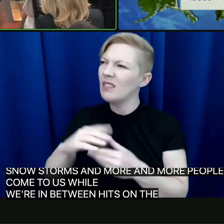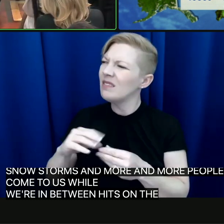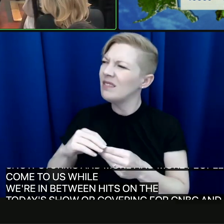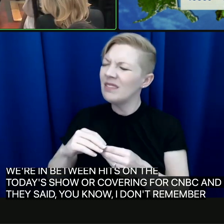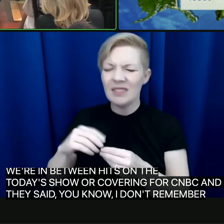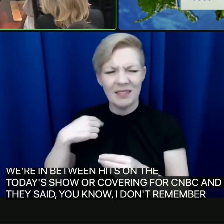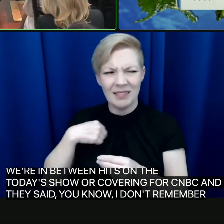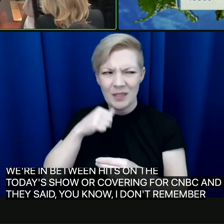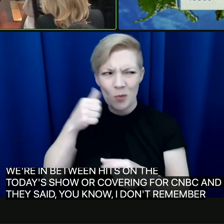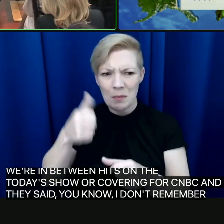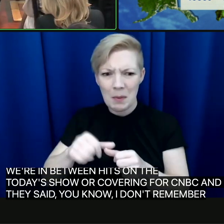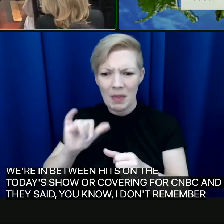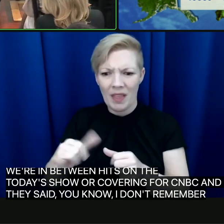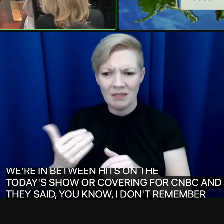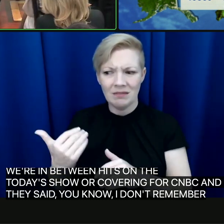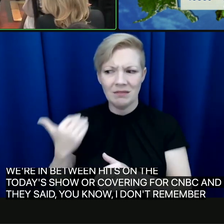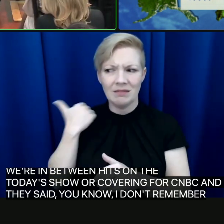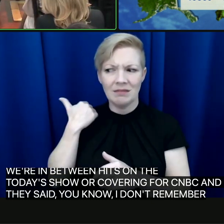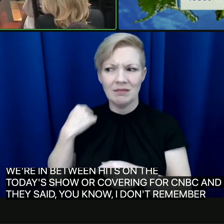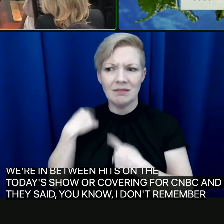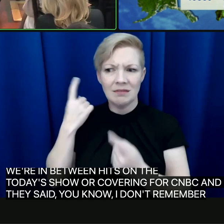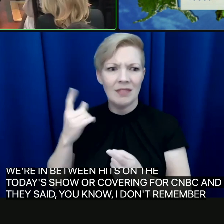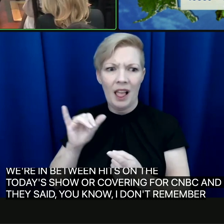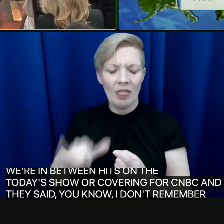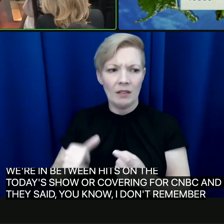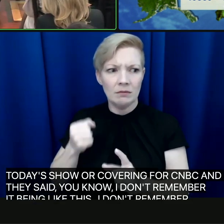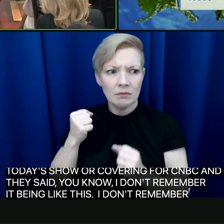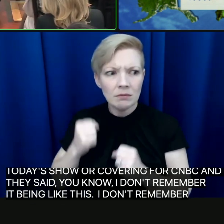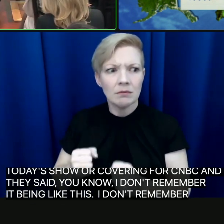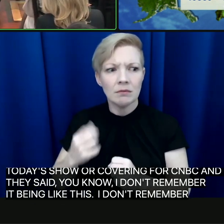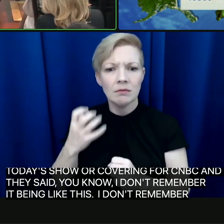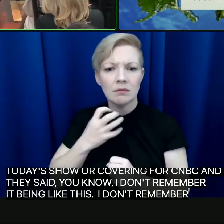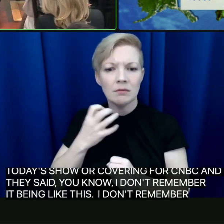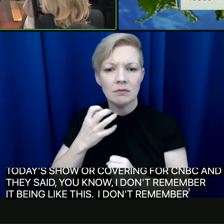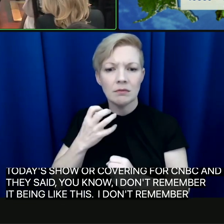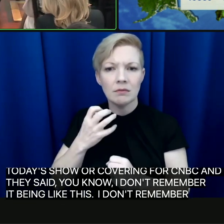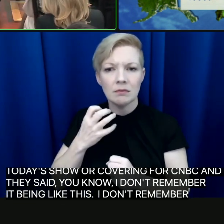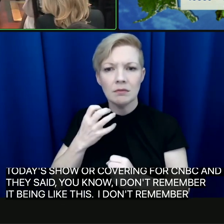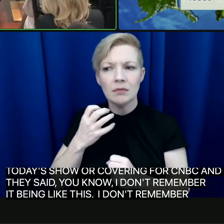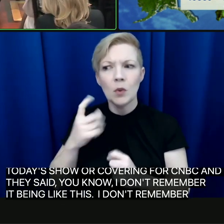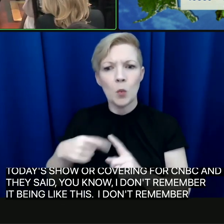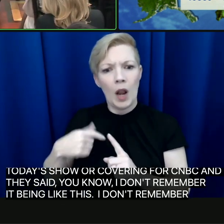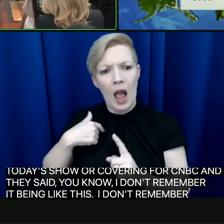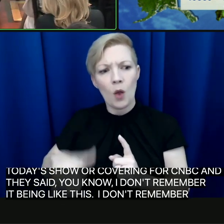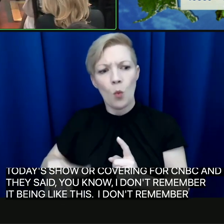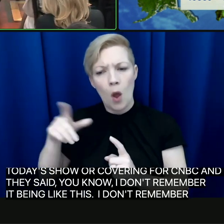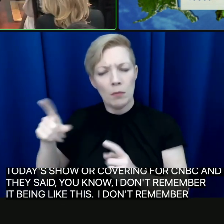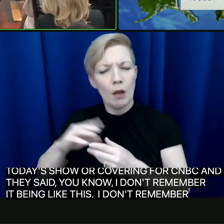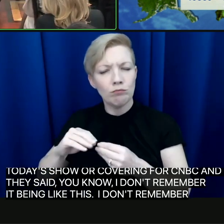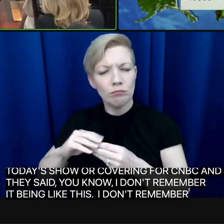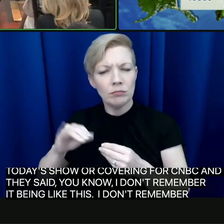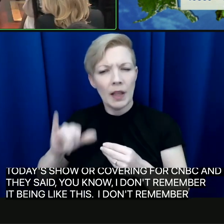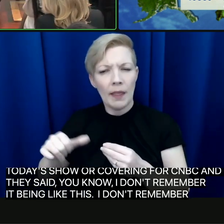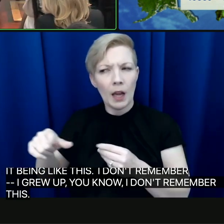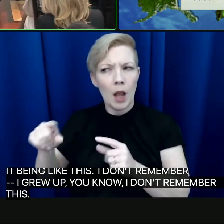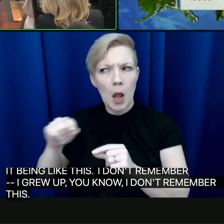I don't remember I grew up I don't remember this. You know, and people who are my age